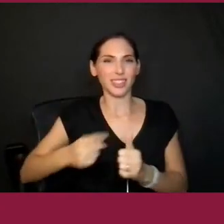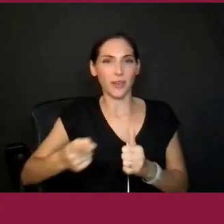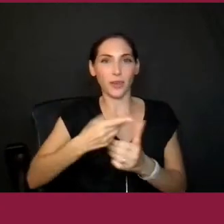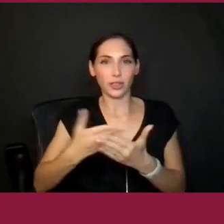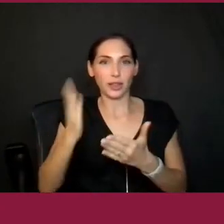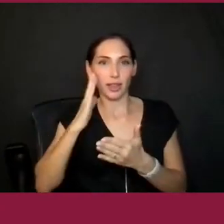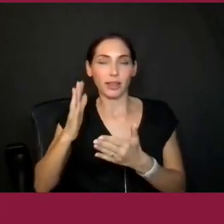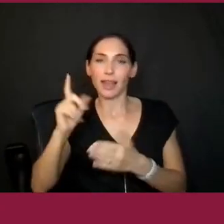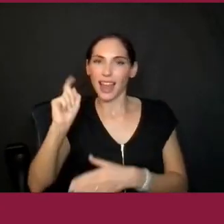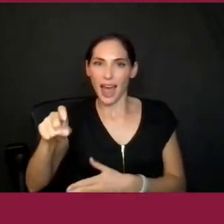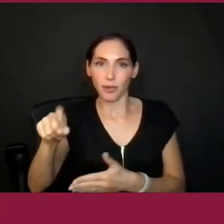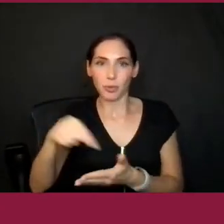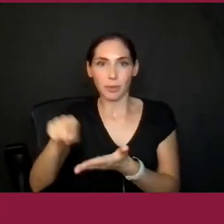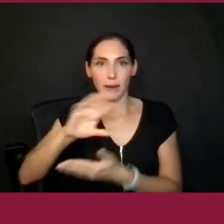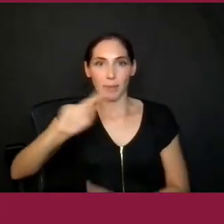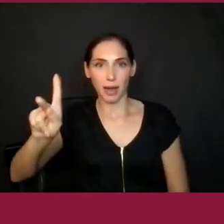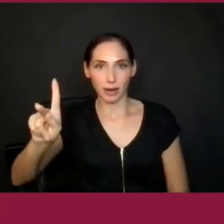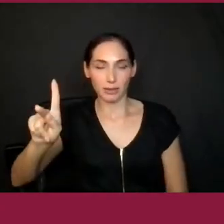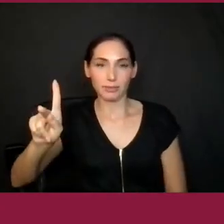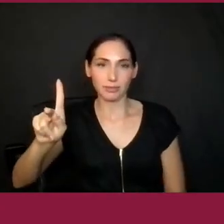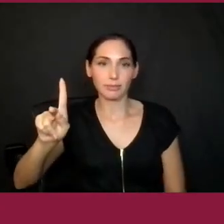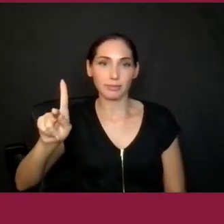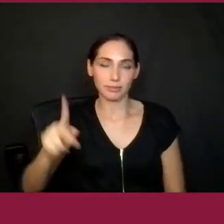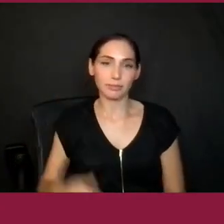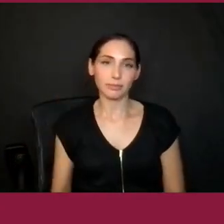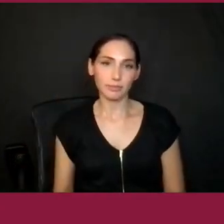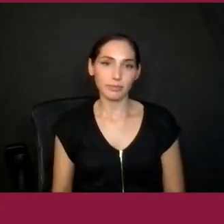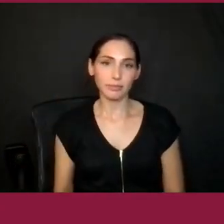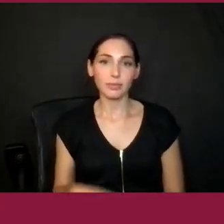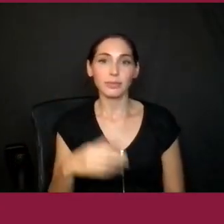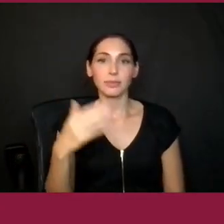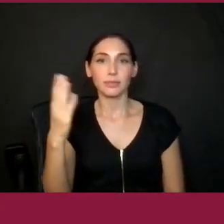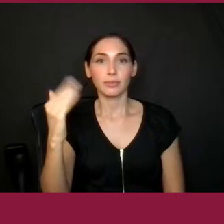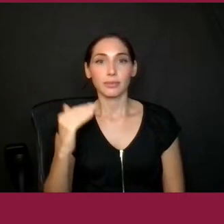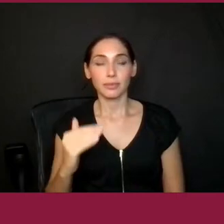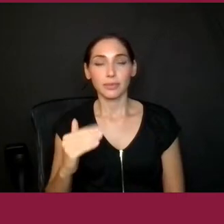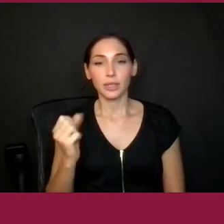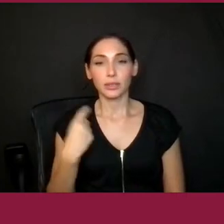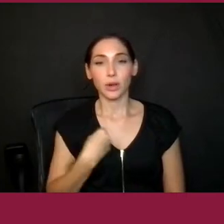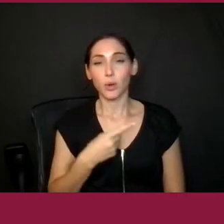to be paid back. Um, so where do we have opportunities?